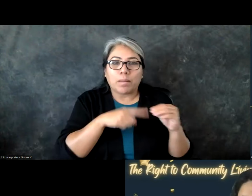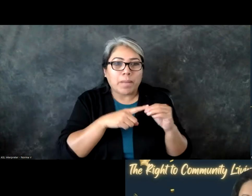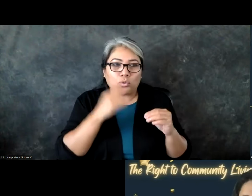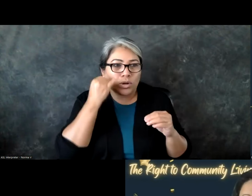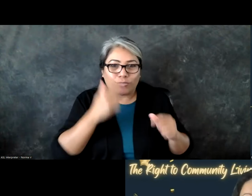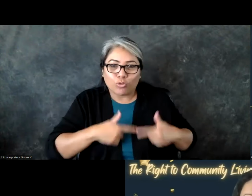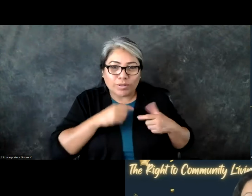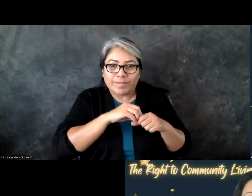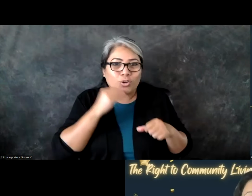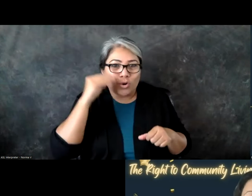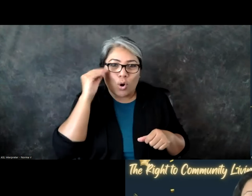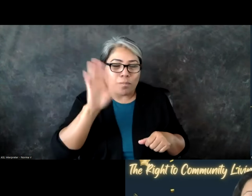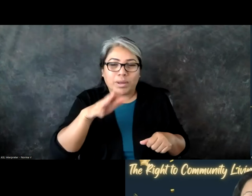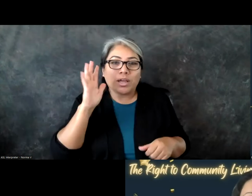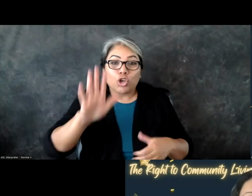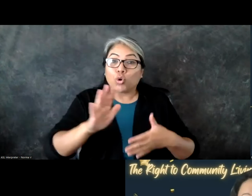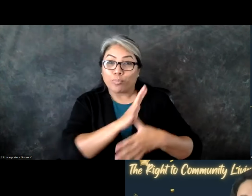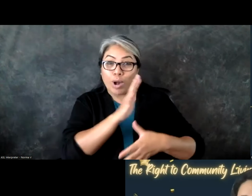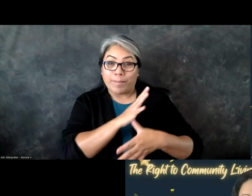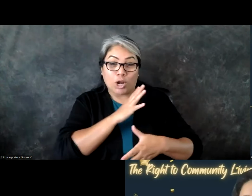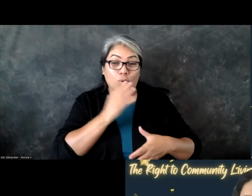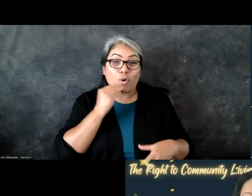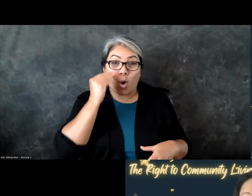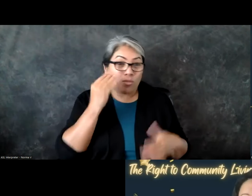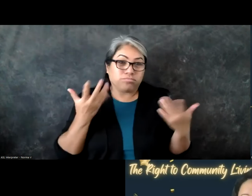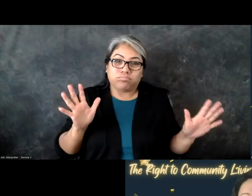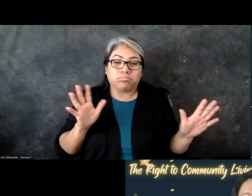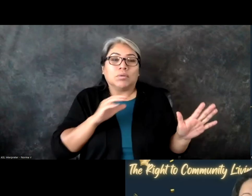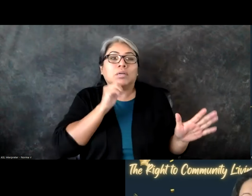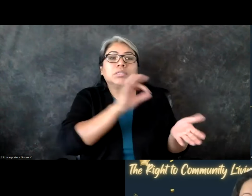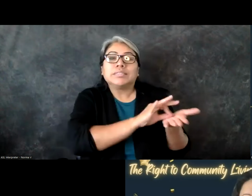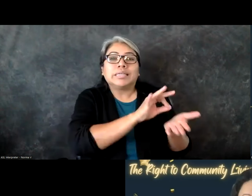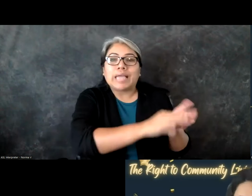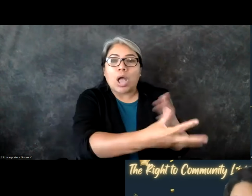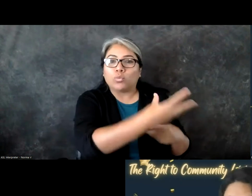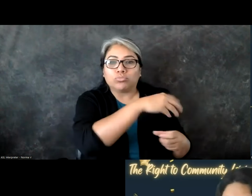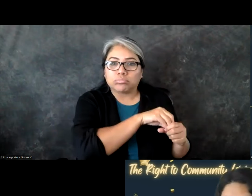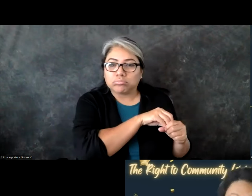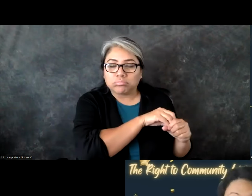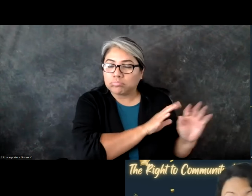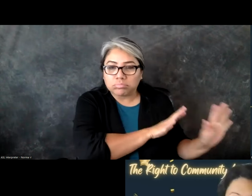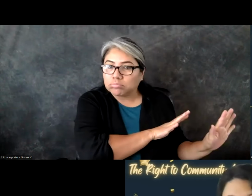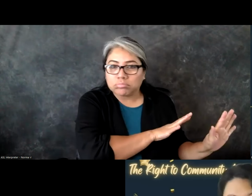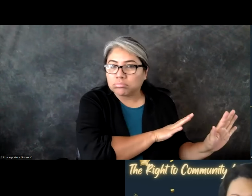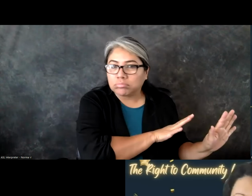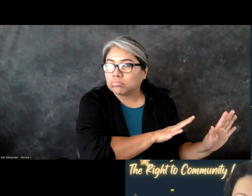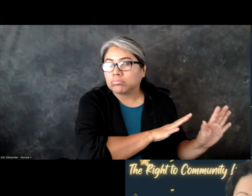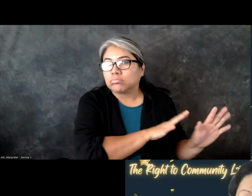think on the -- what if you own a home question. Medi-Cal doesn't count a home that someone owns if they live in